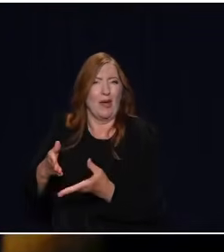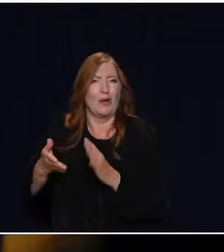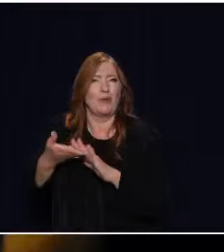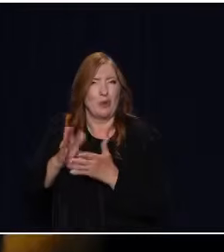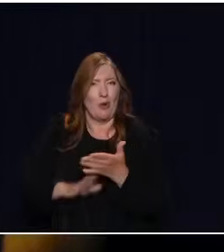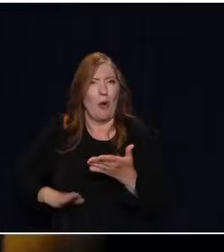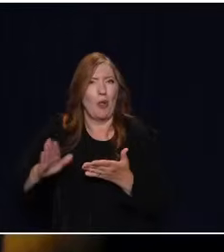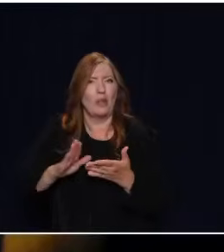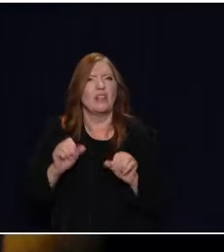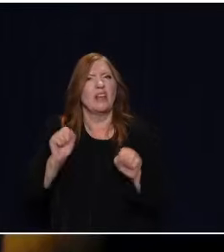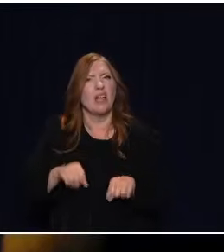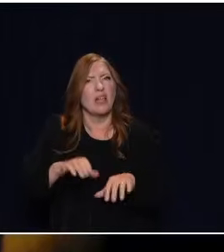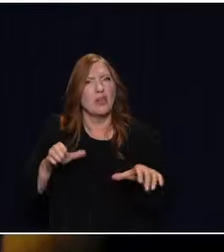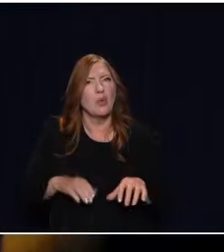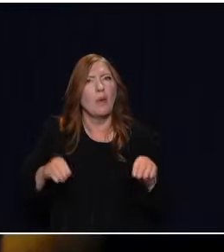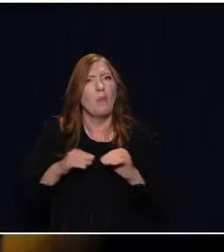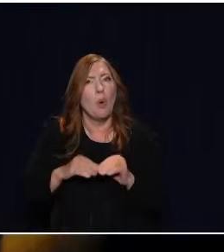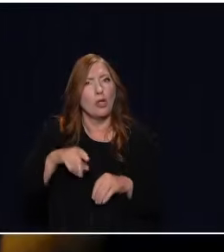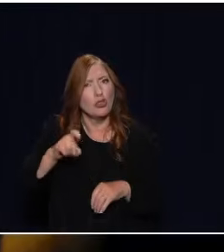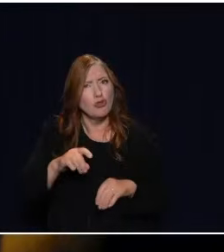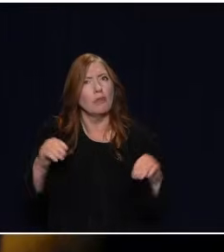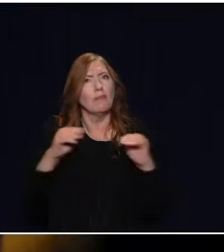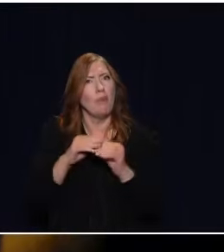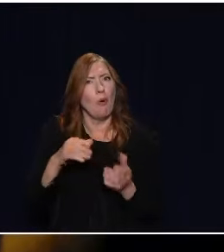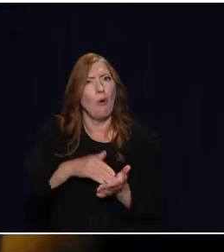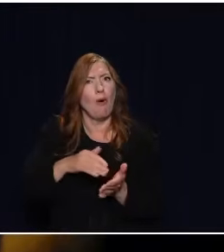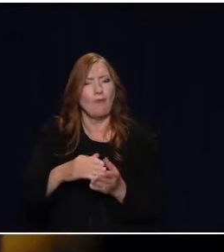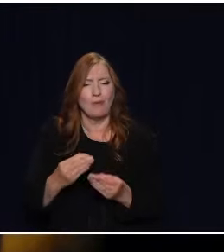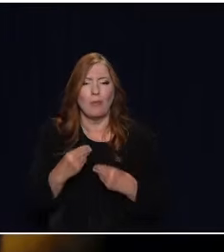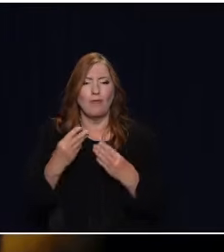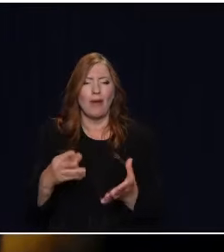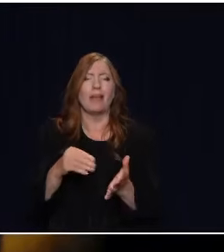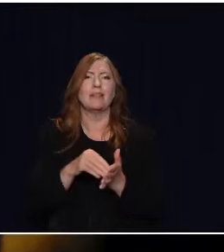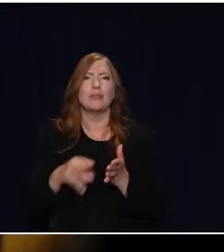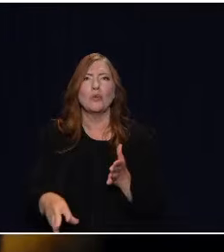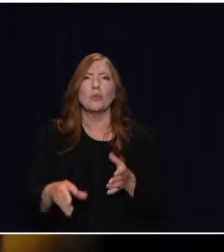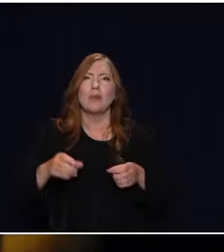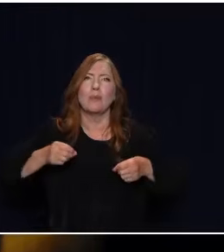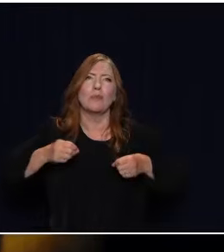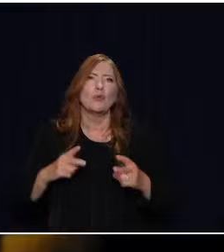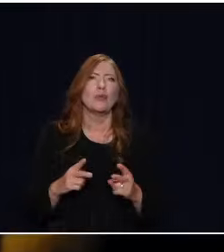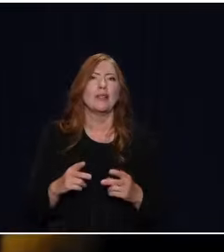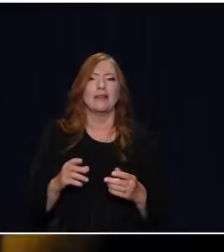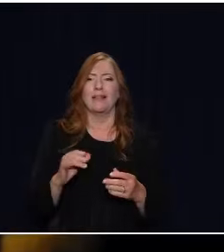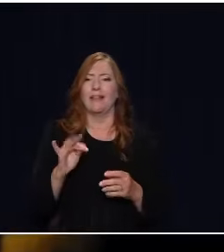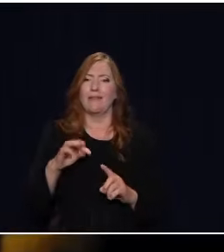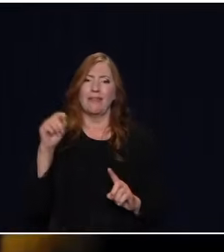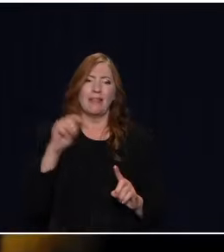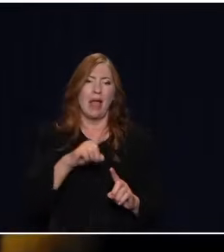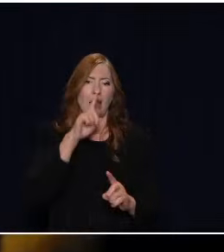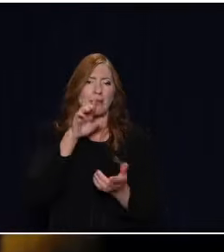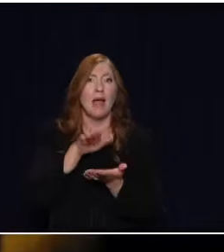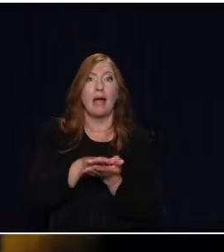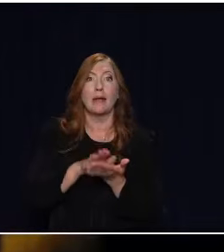COLLEGE PROFESSOR IF THAT IS WHERE THE DUAL ENROLLMENT CREDIT IS BEING OFFERED.